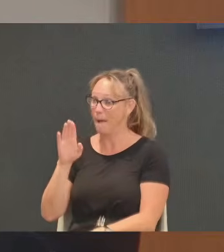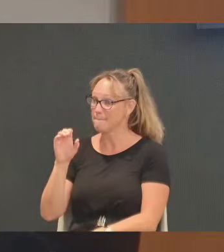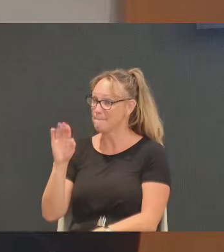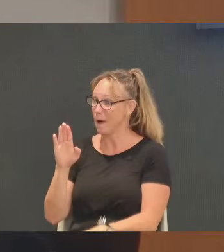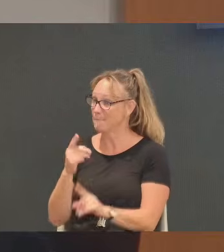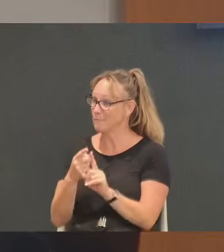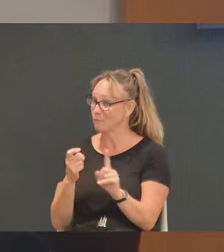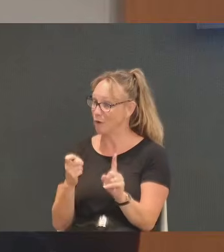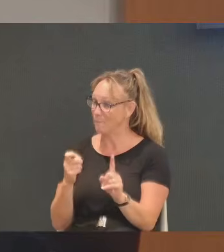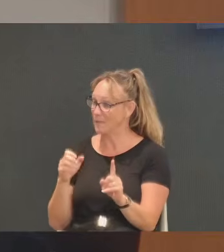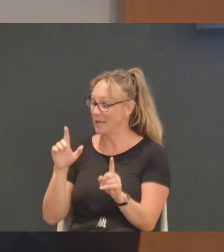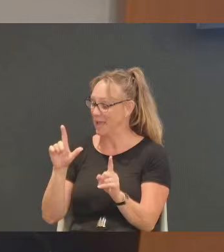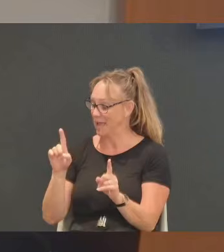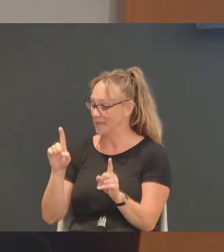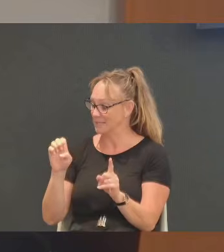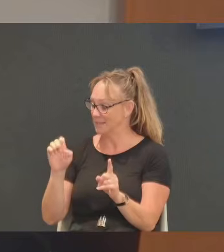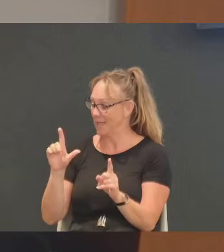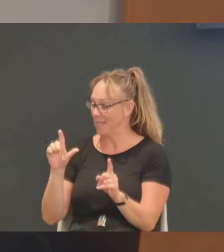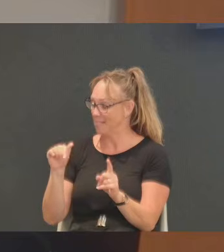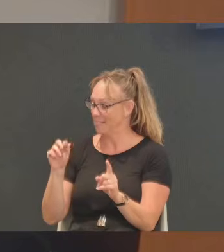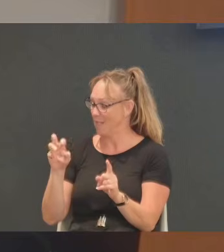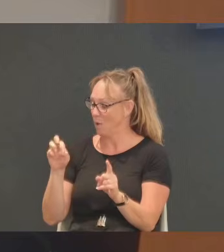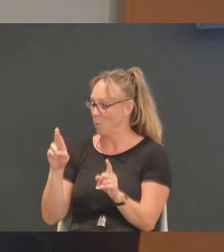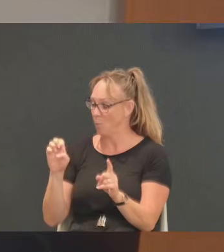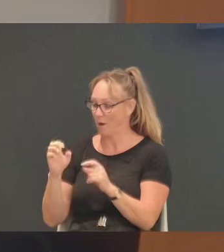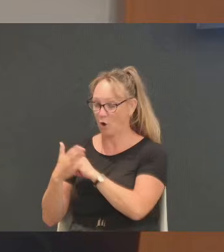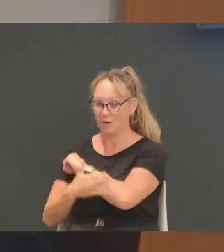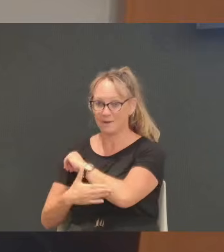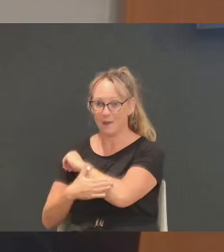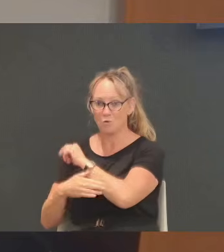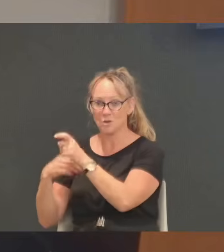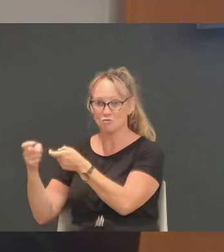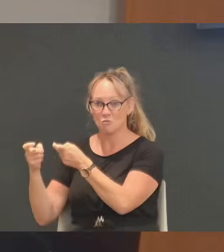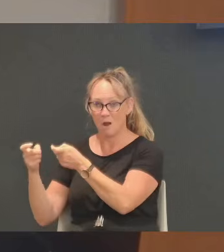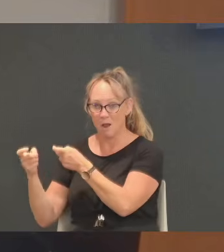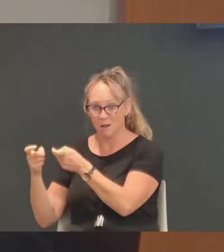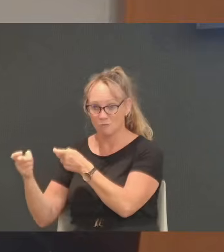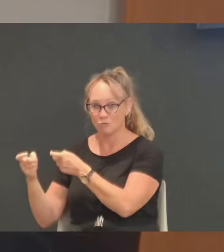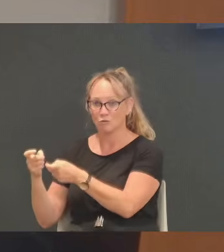County where he served as Director of of the department of Job and Family Services for Delaware